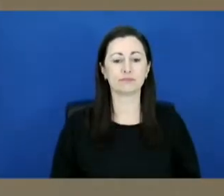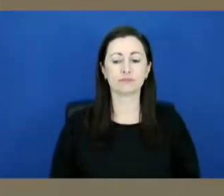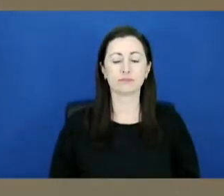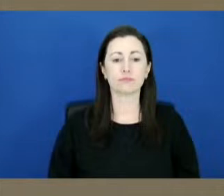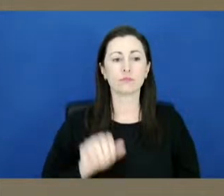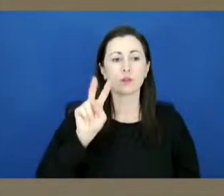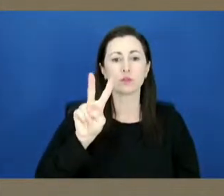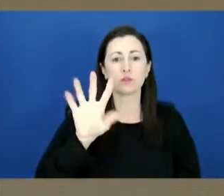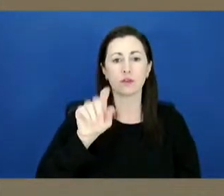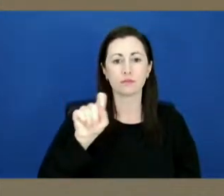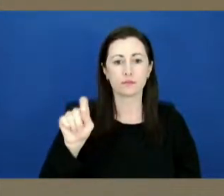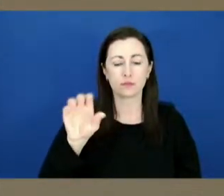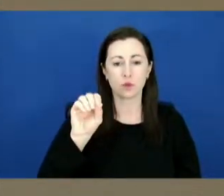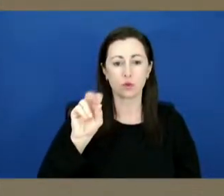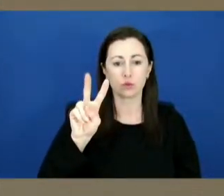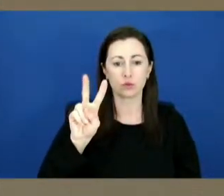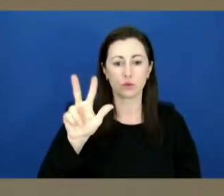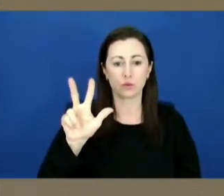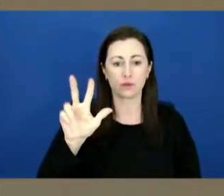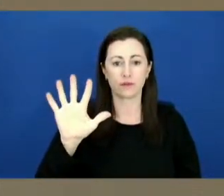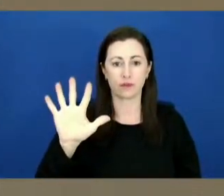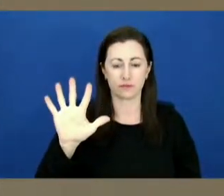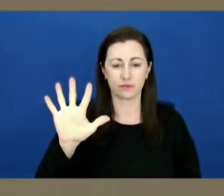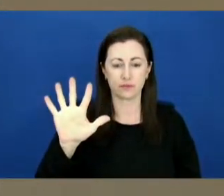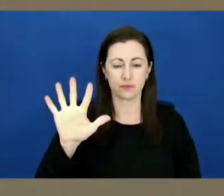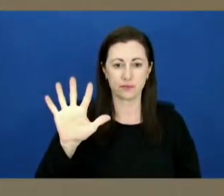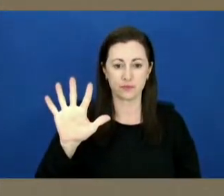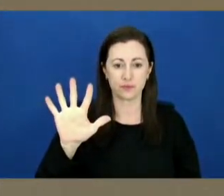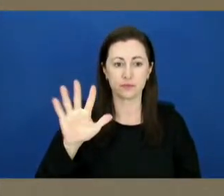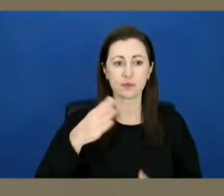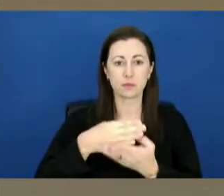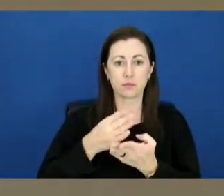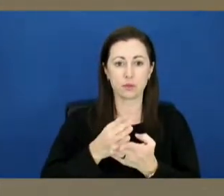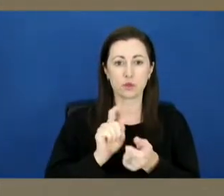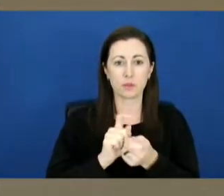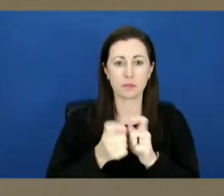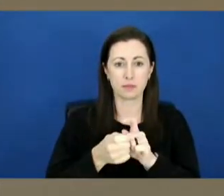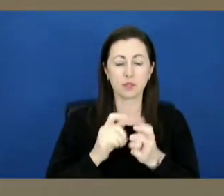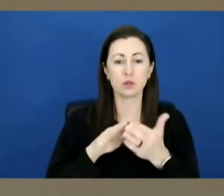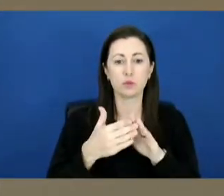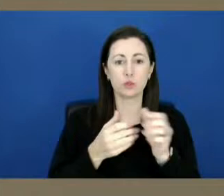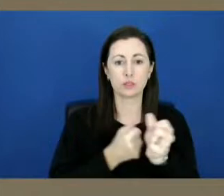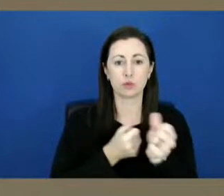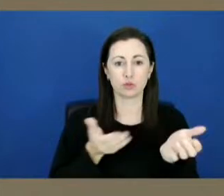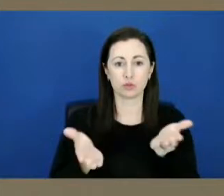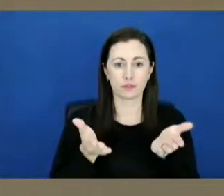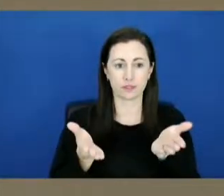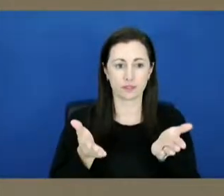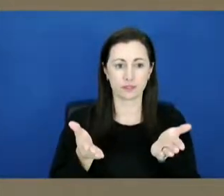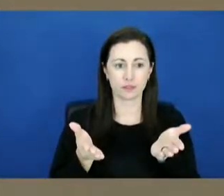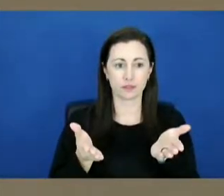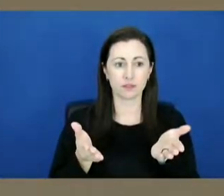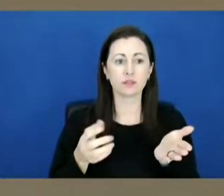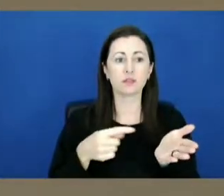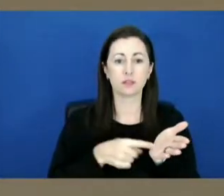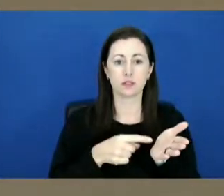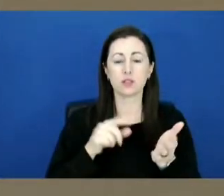OPPOSED? AYES HAVE IT.